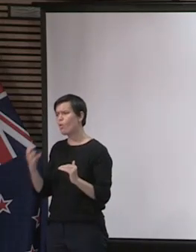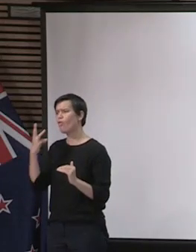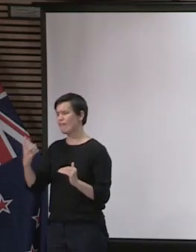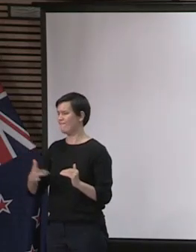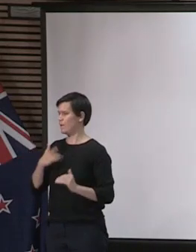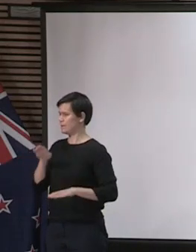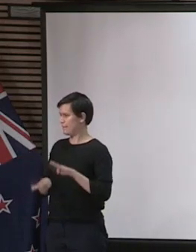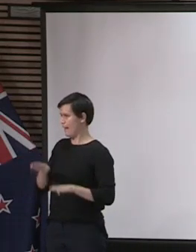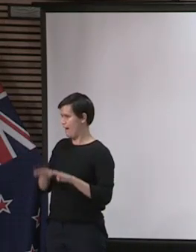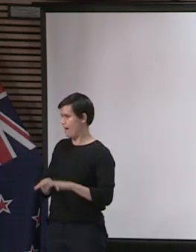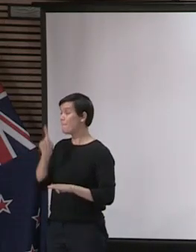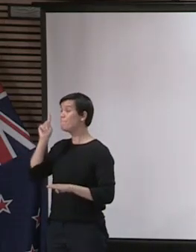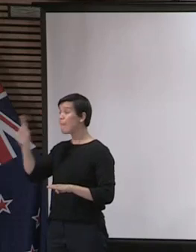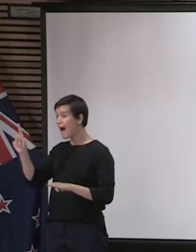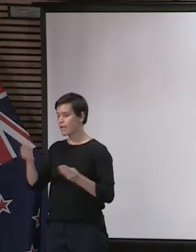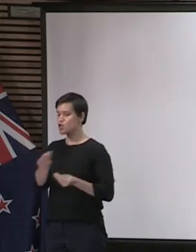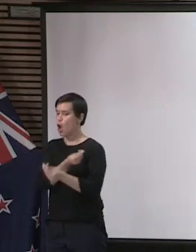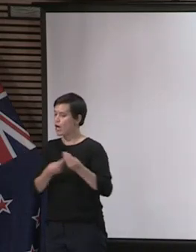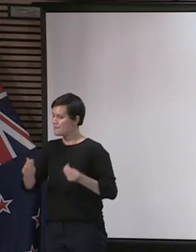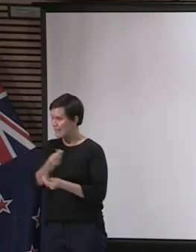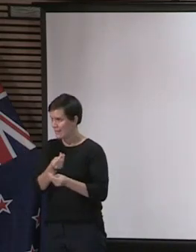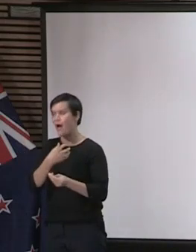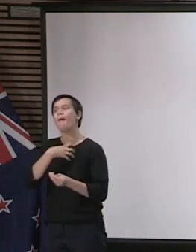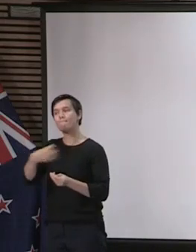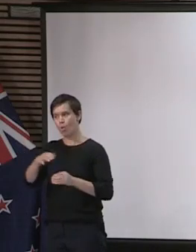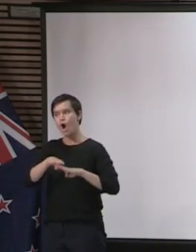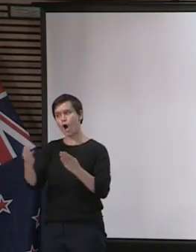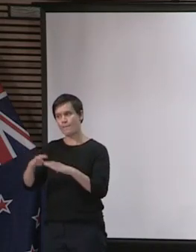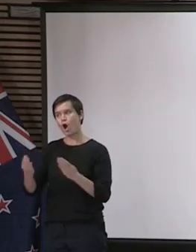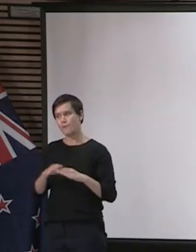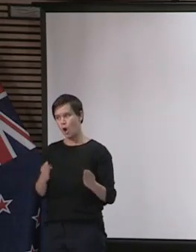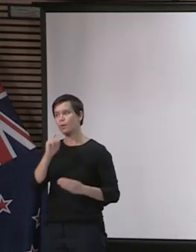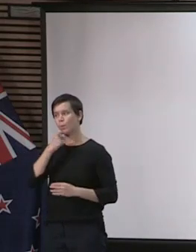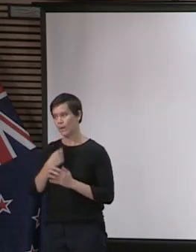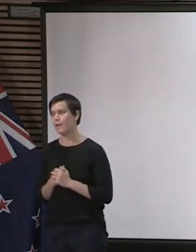won't feel a lot different to where we are new, but it opens up to more parts of the